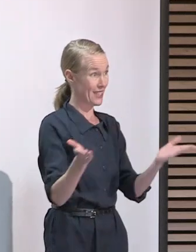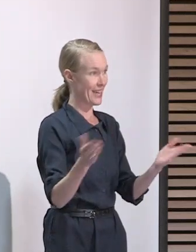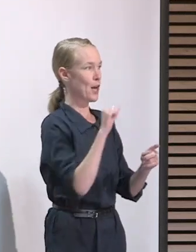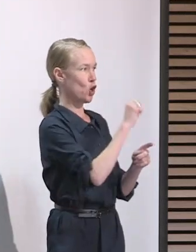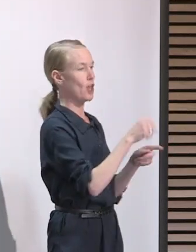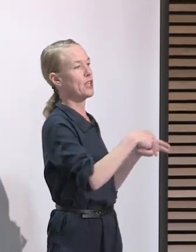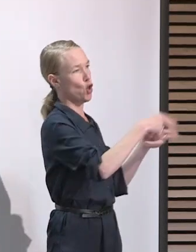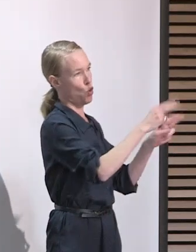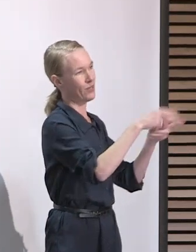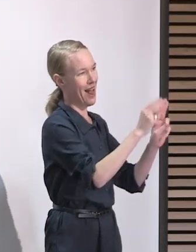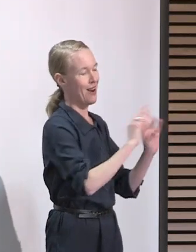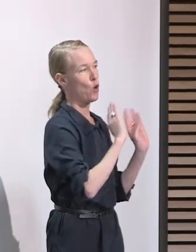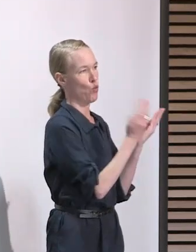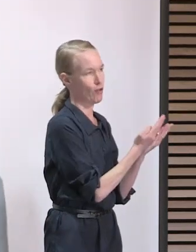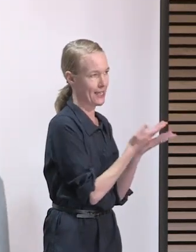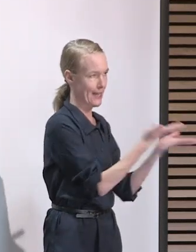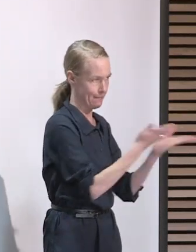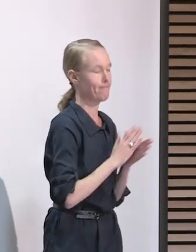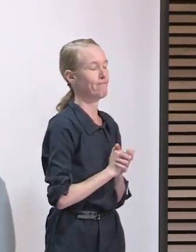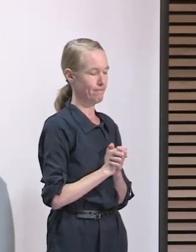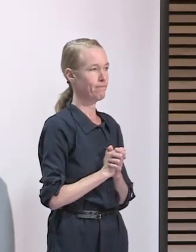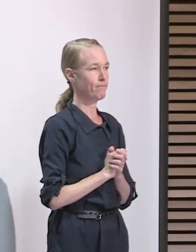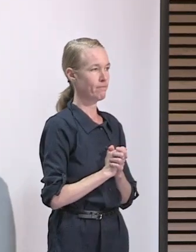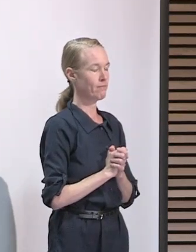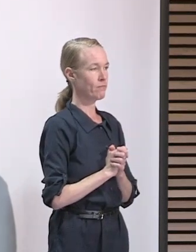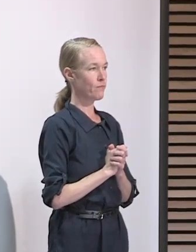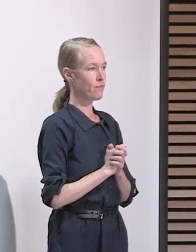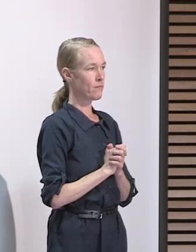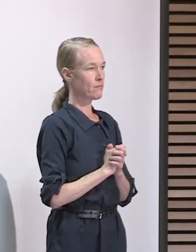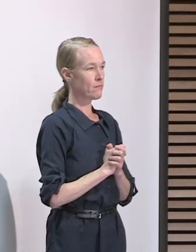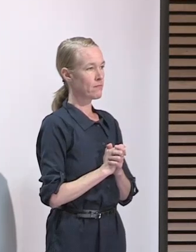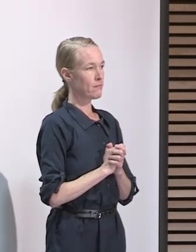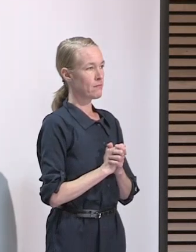37 are from the community